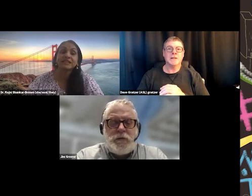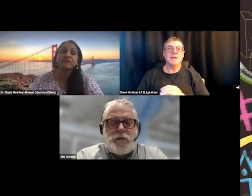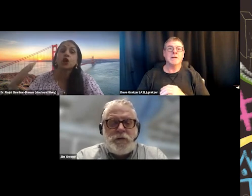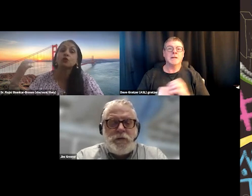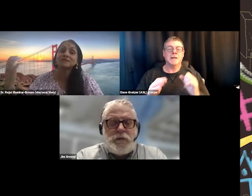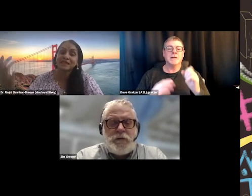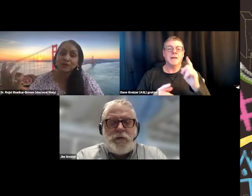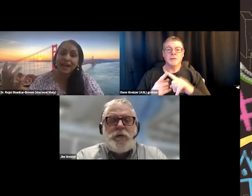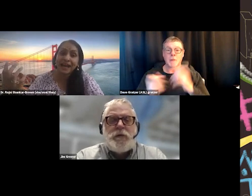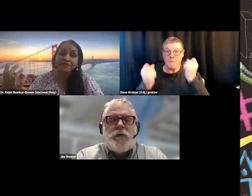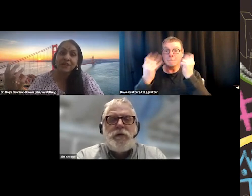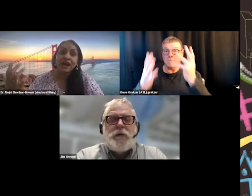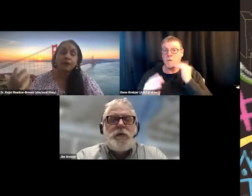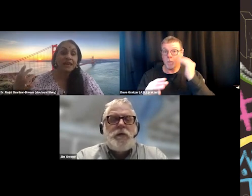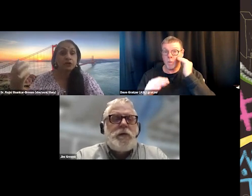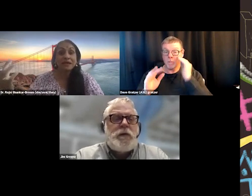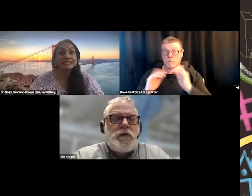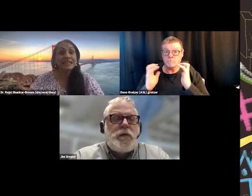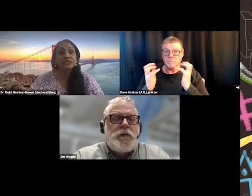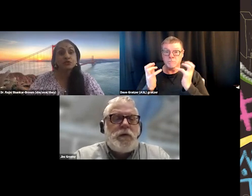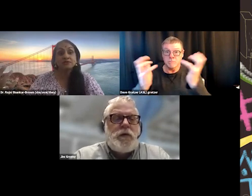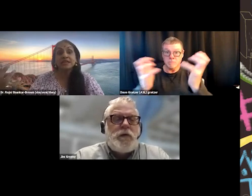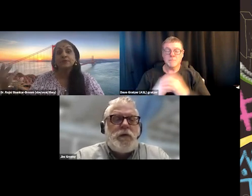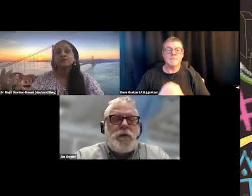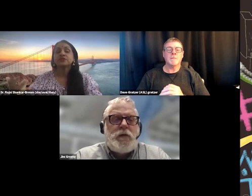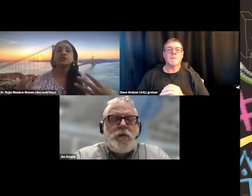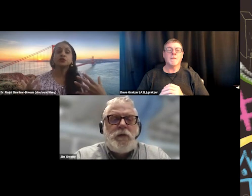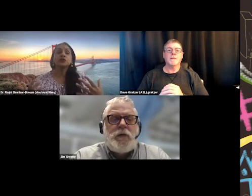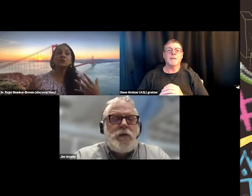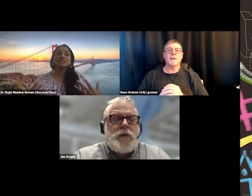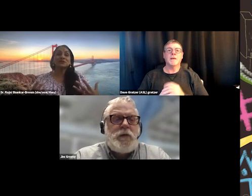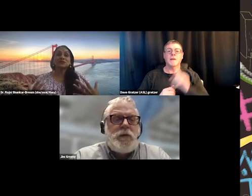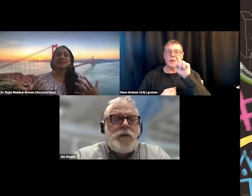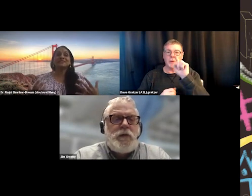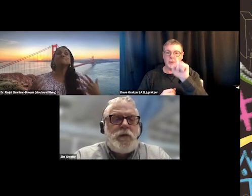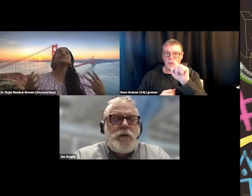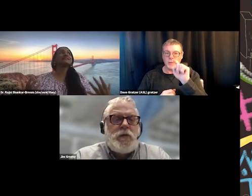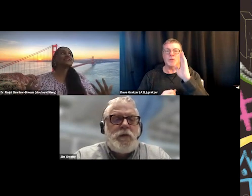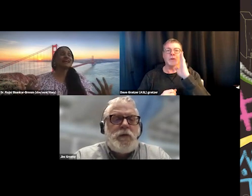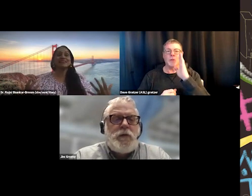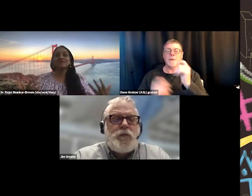any of our homes that we have and our main centers, you know, you're going to immediately, I think,